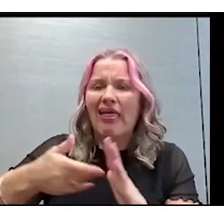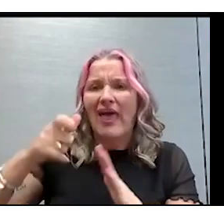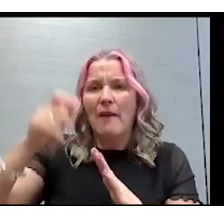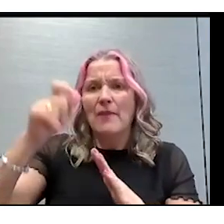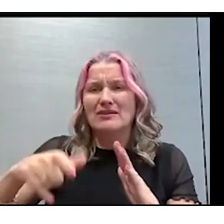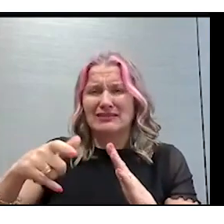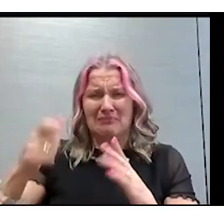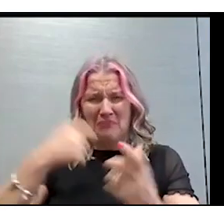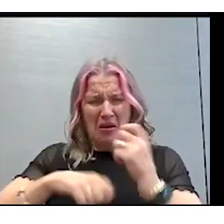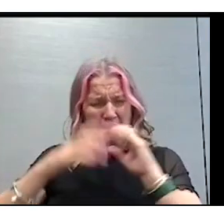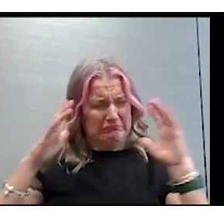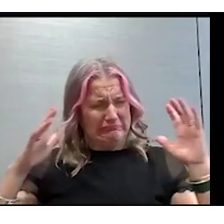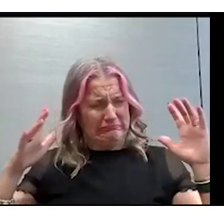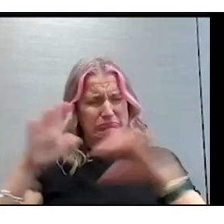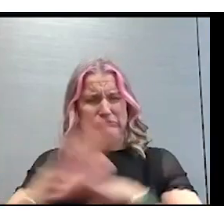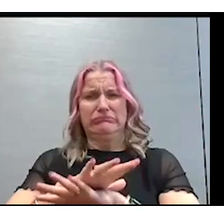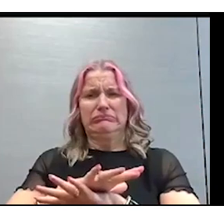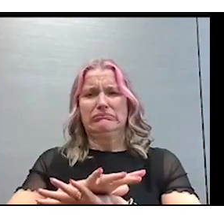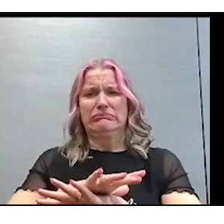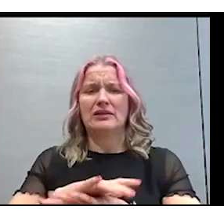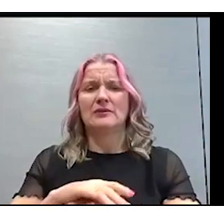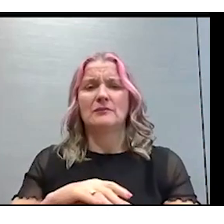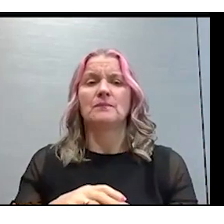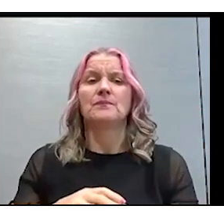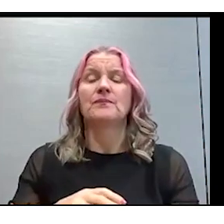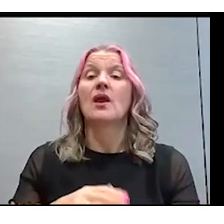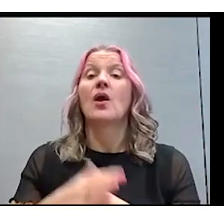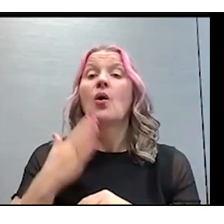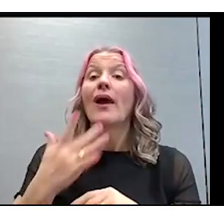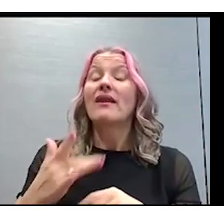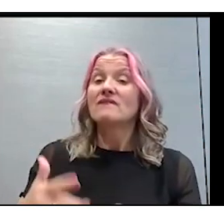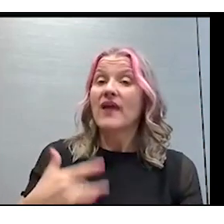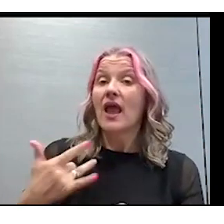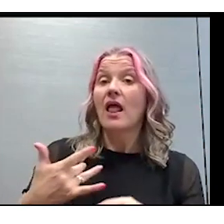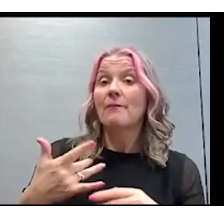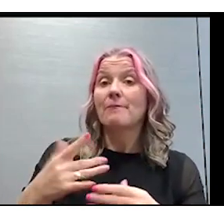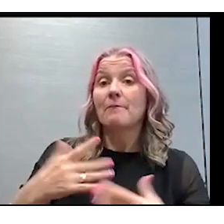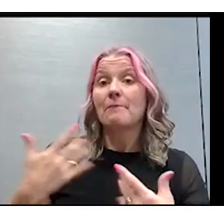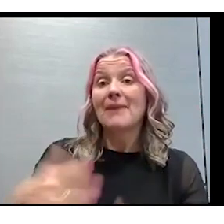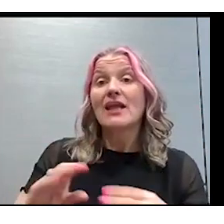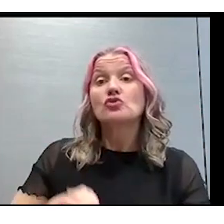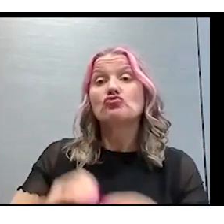And sometimes what I do is when I feel that I have written something that is too long,